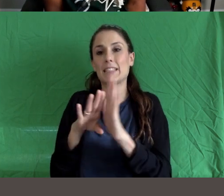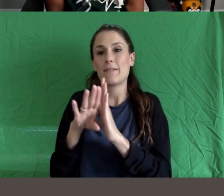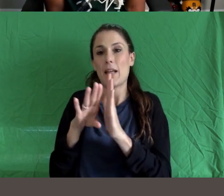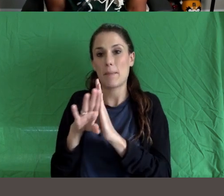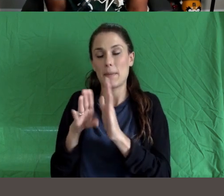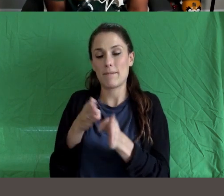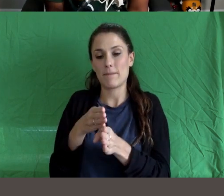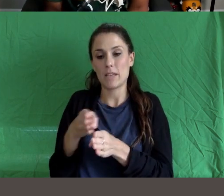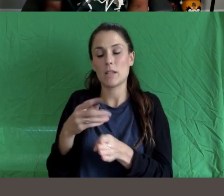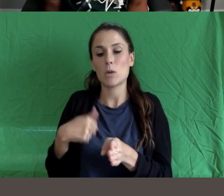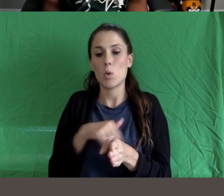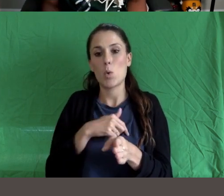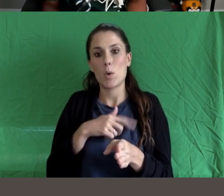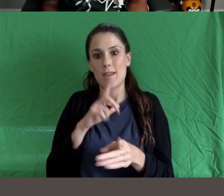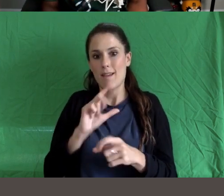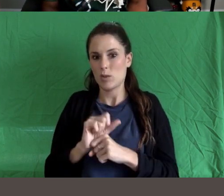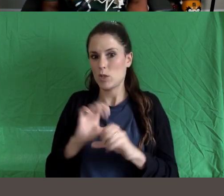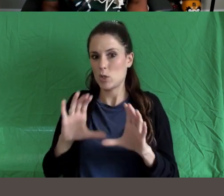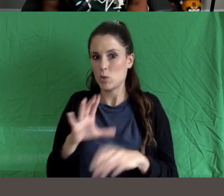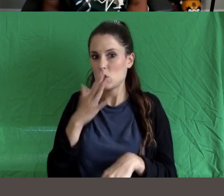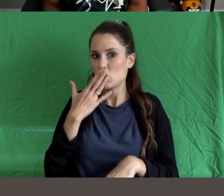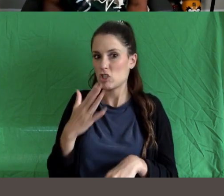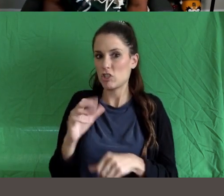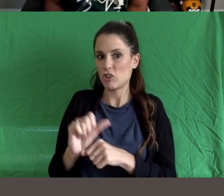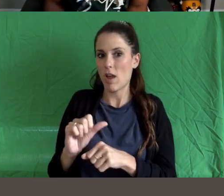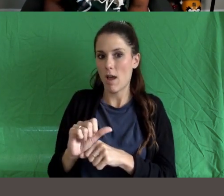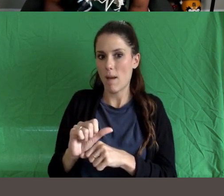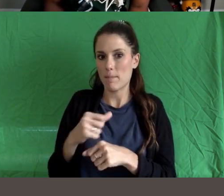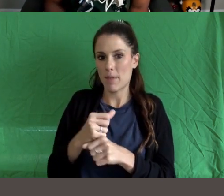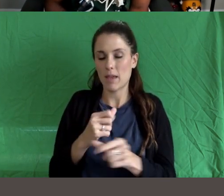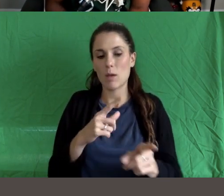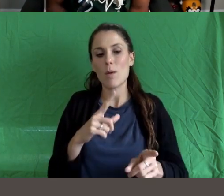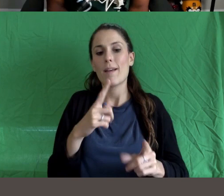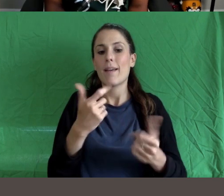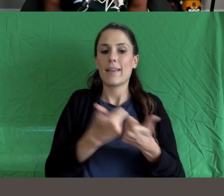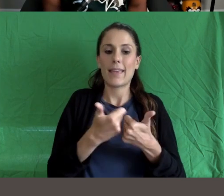space, we actually do a really good job at creating this. We do things like game jams and hackathons